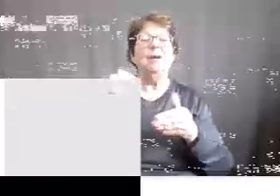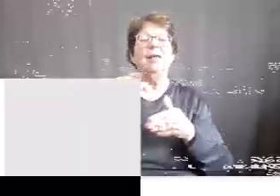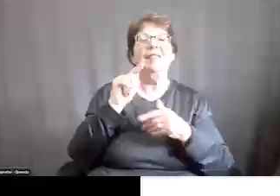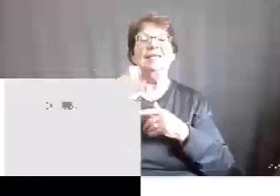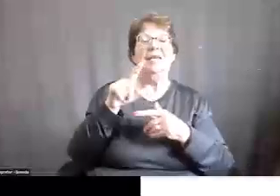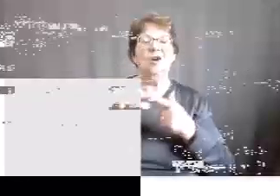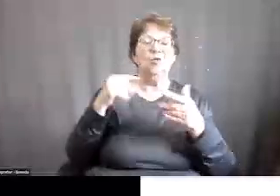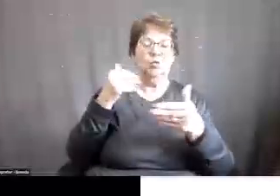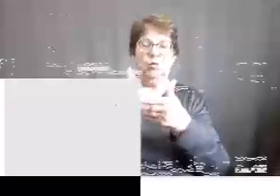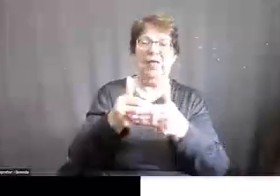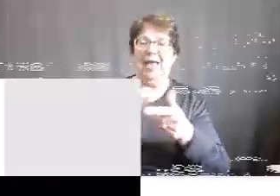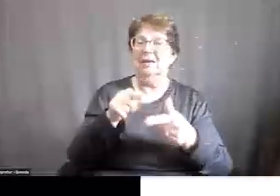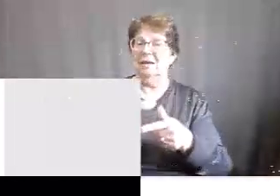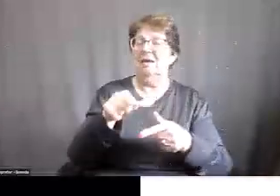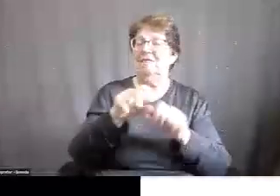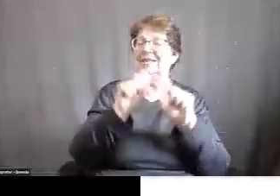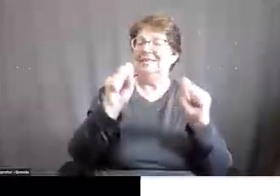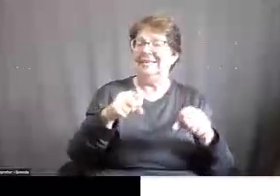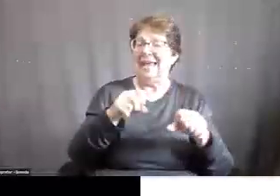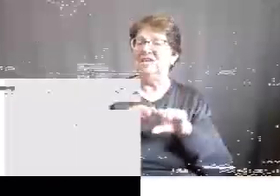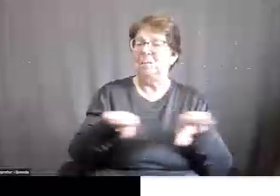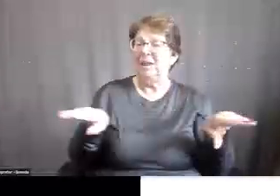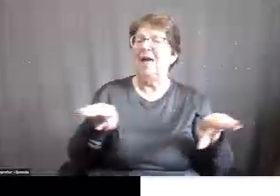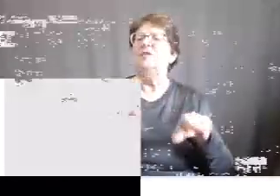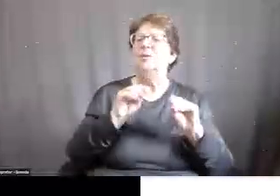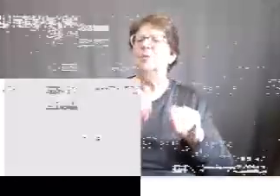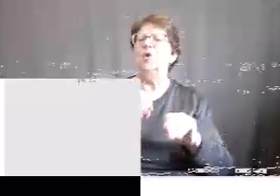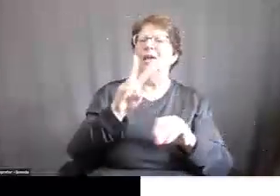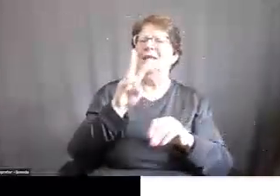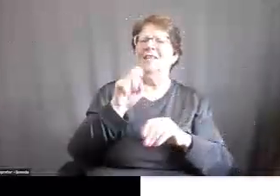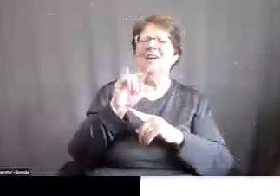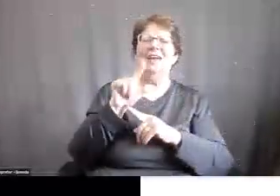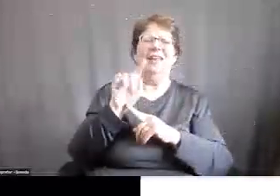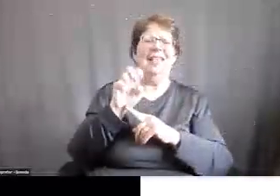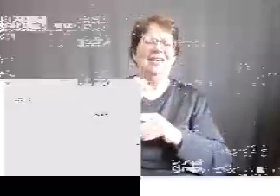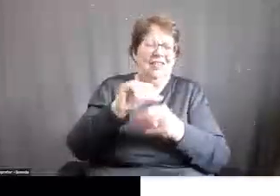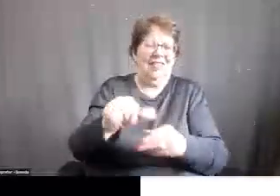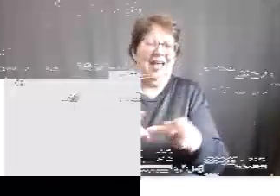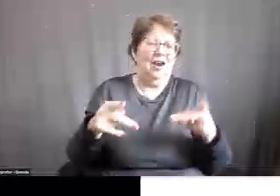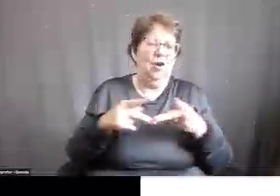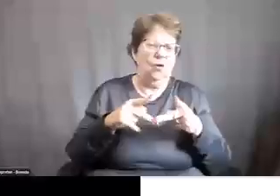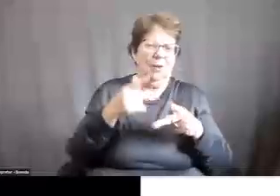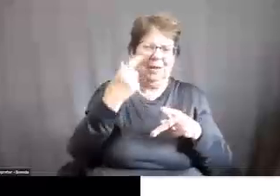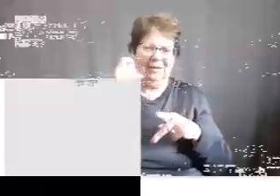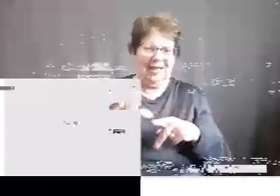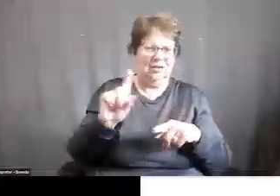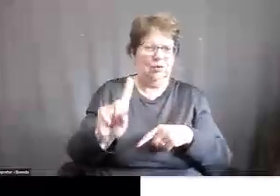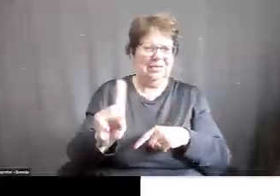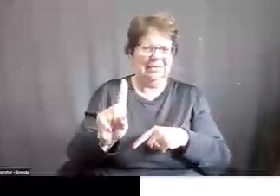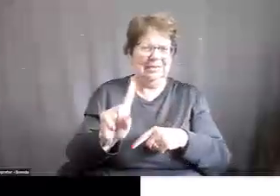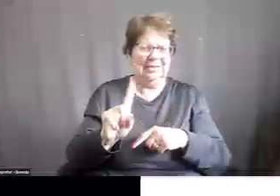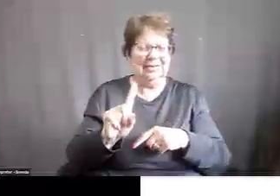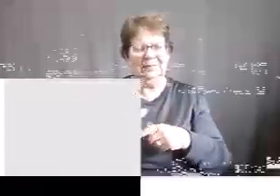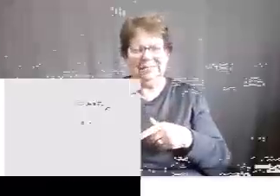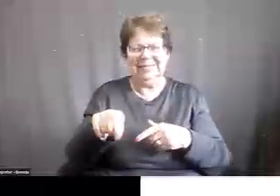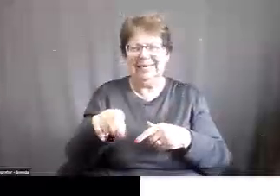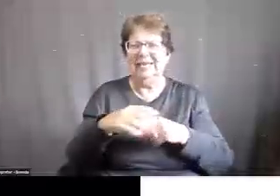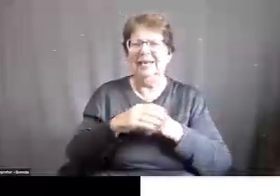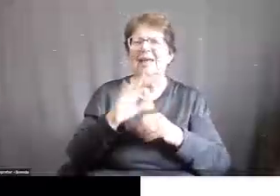Boardroom: You are putting the ventilation in that location, because that's where it's needed, and that is typical of a station.